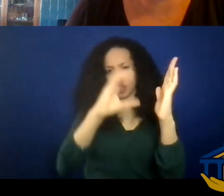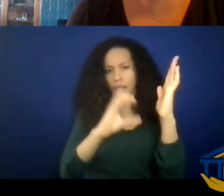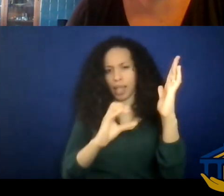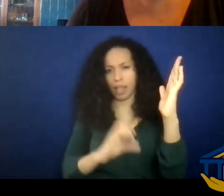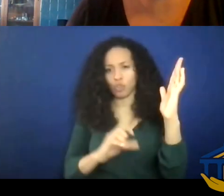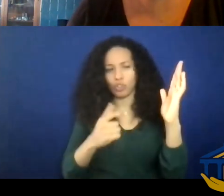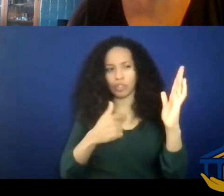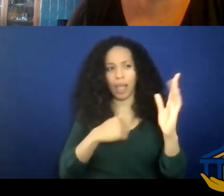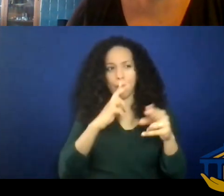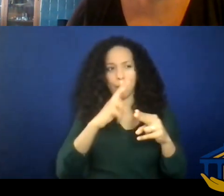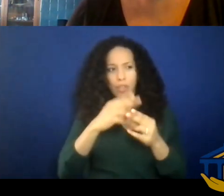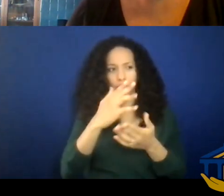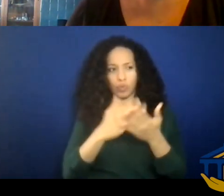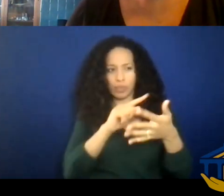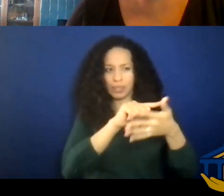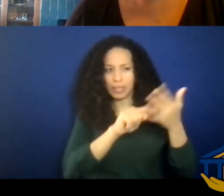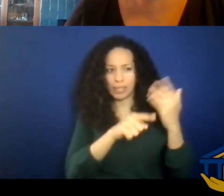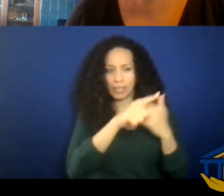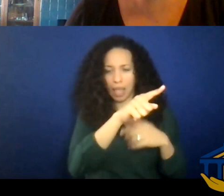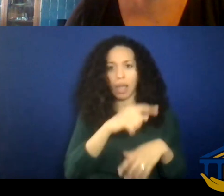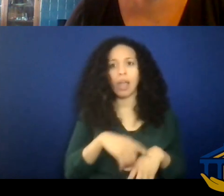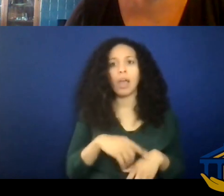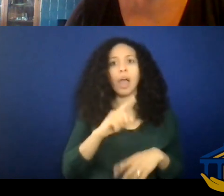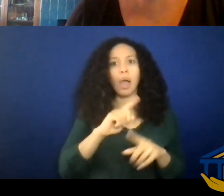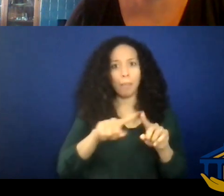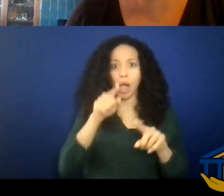but you'll learn them quickly as you go through this process.